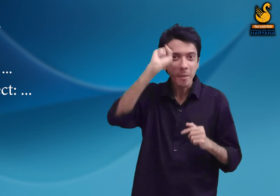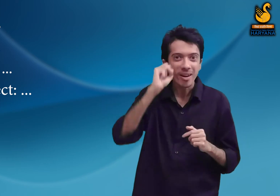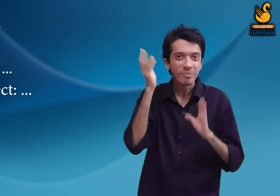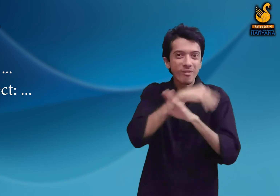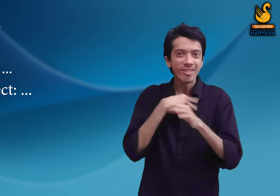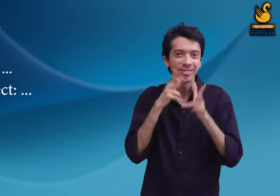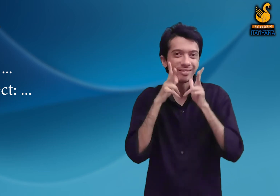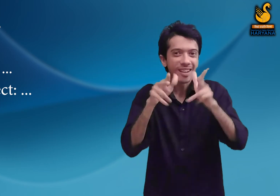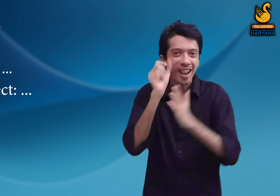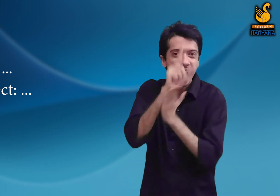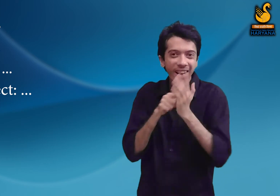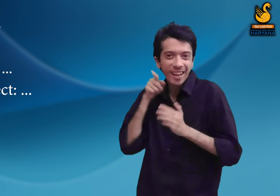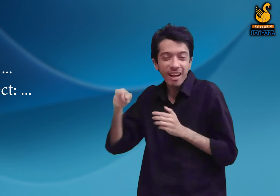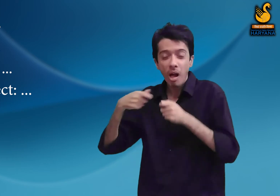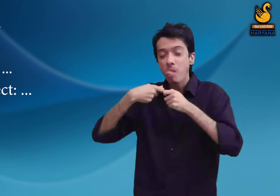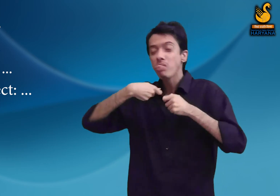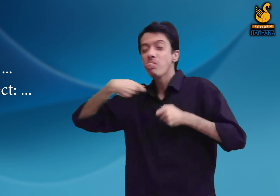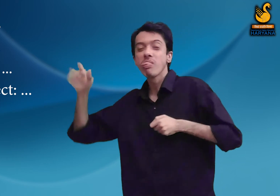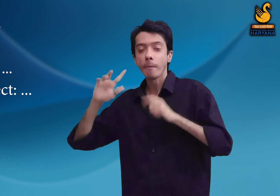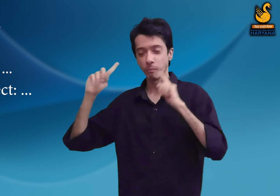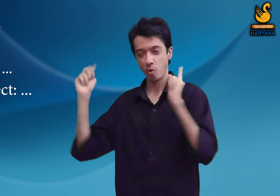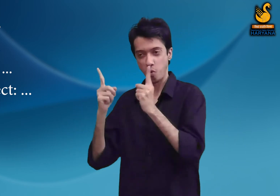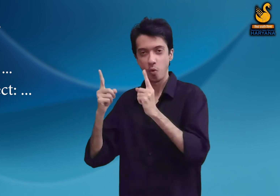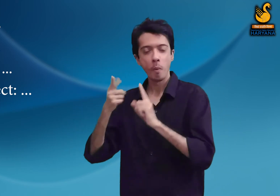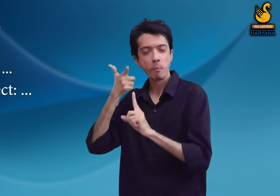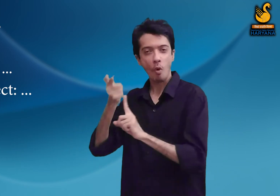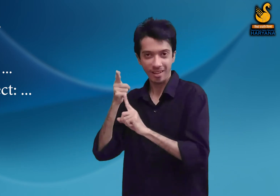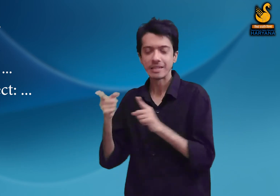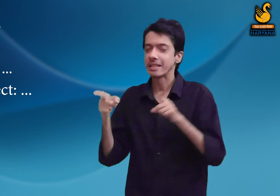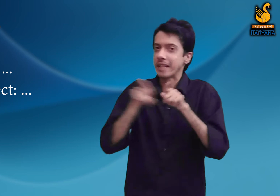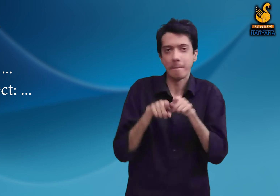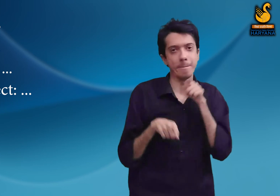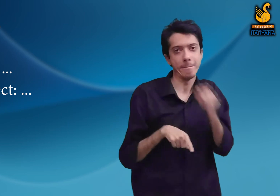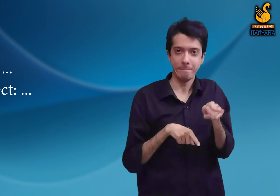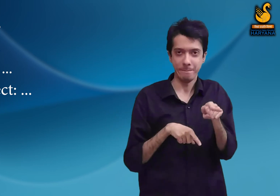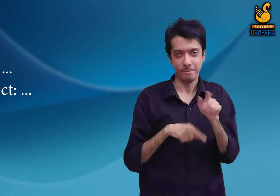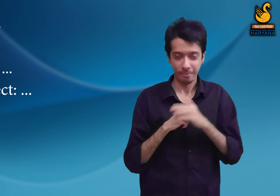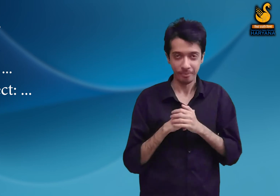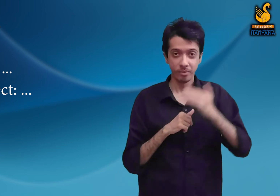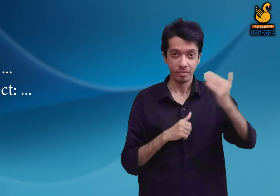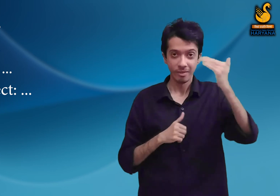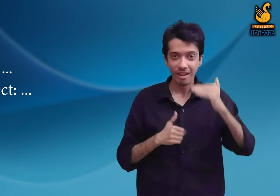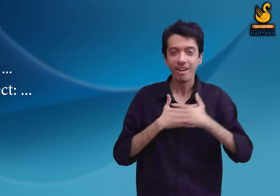Do you remember earlier? I have explained you in the letter writing about the subject. Similarly, here also, you will write subject in one line.